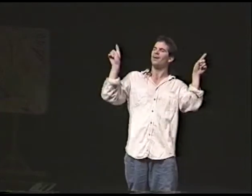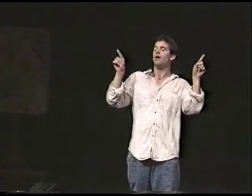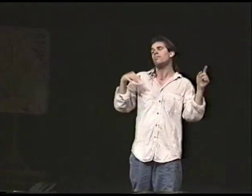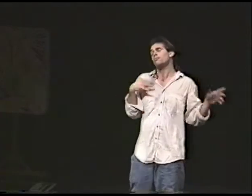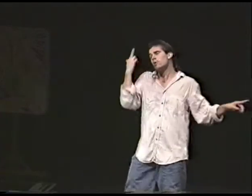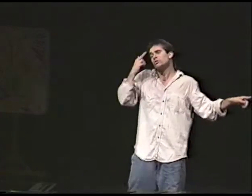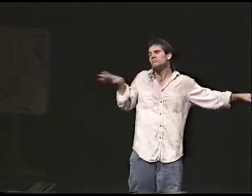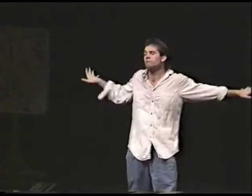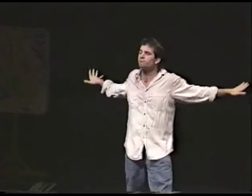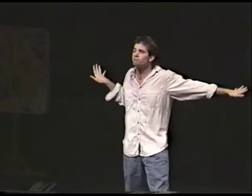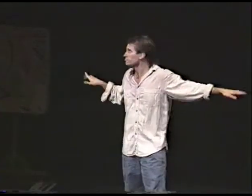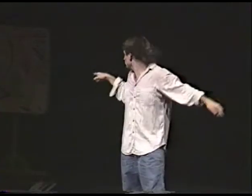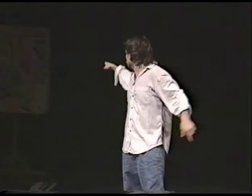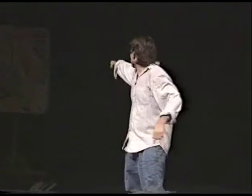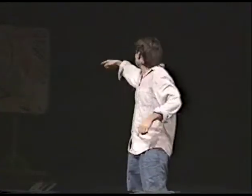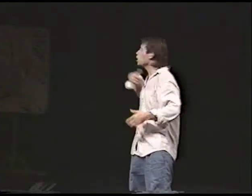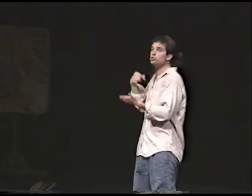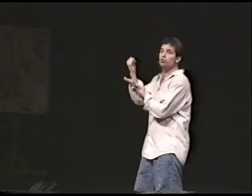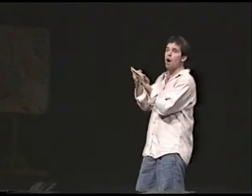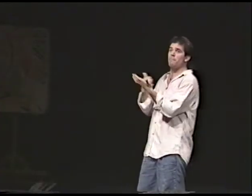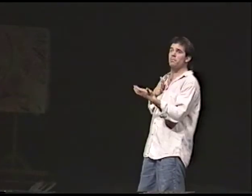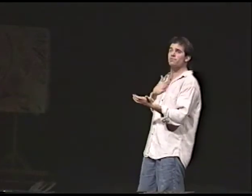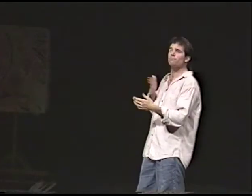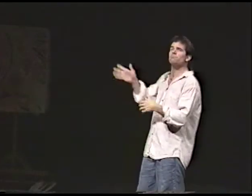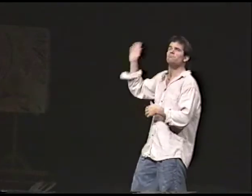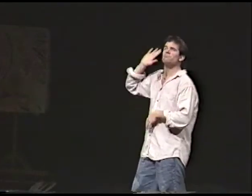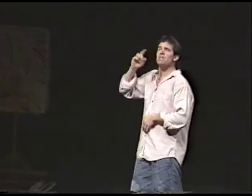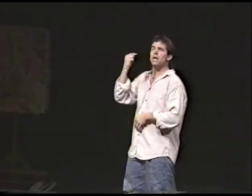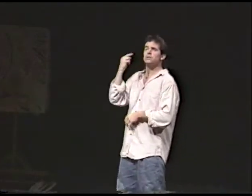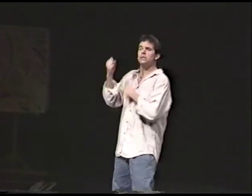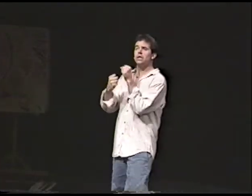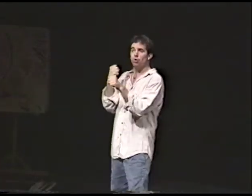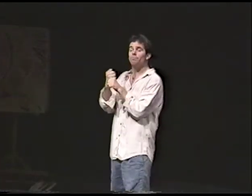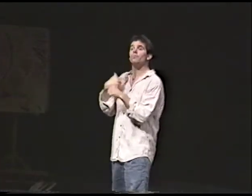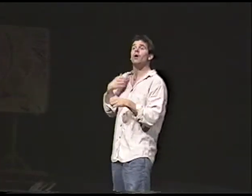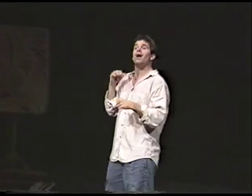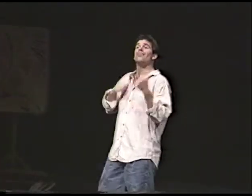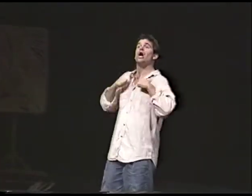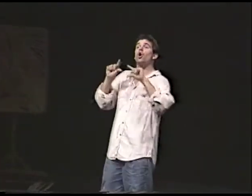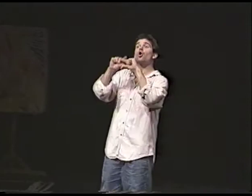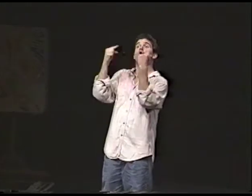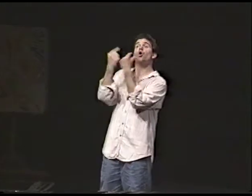low-key environment, something different. So that's why these things are out here. I drew that back, a few years back.